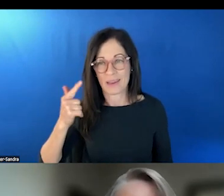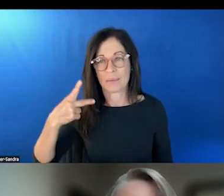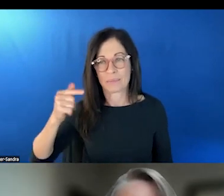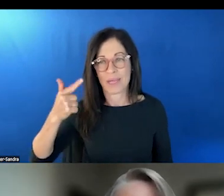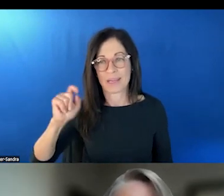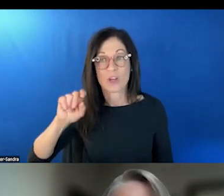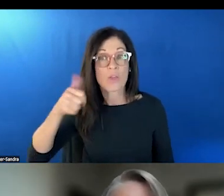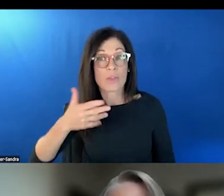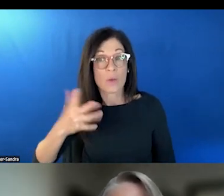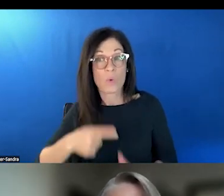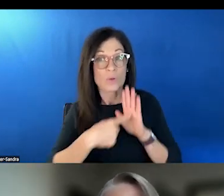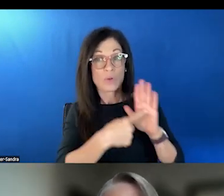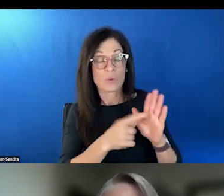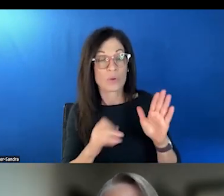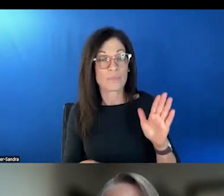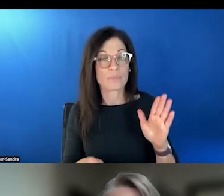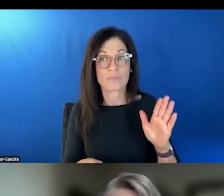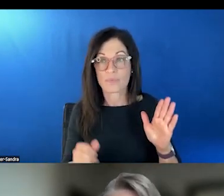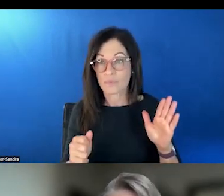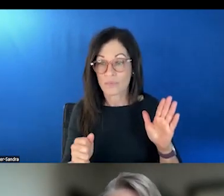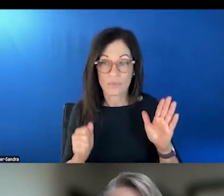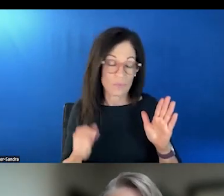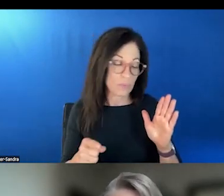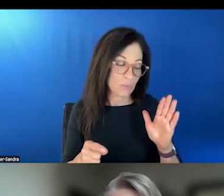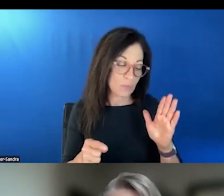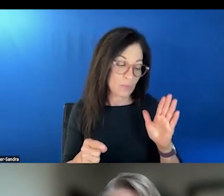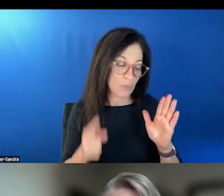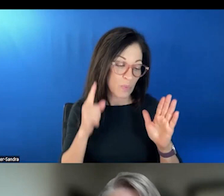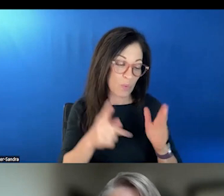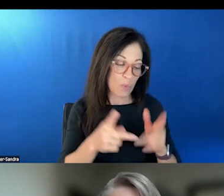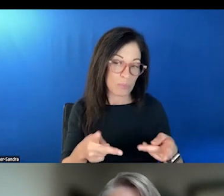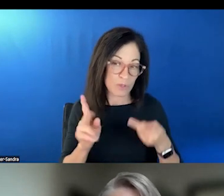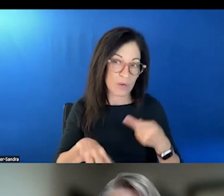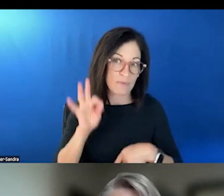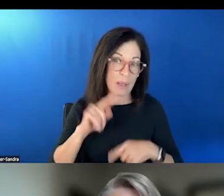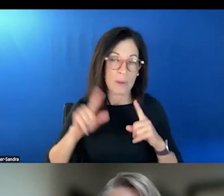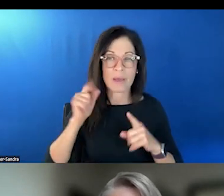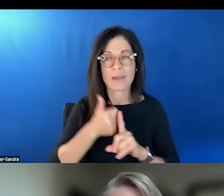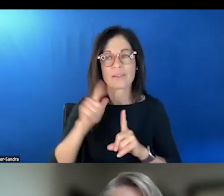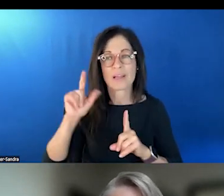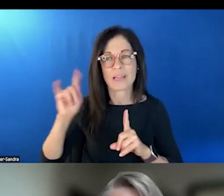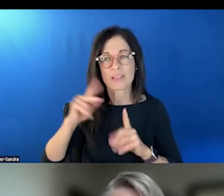ALSO, UPCOMING EVENTS IS HERE, BUT THERE IS A LINK TO THE APRIL